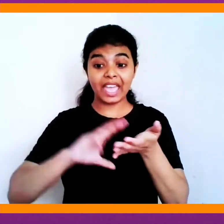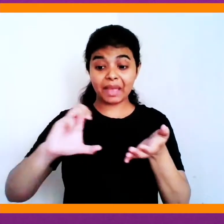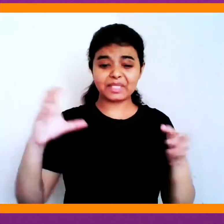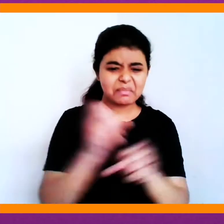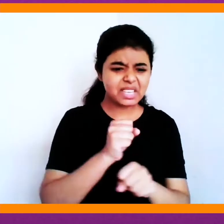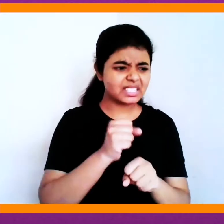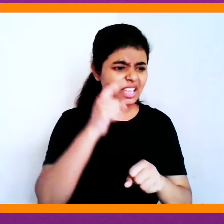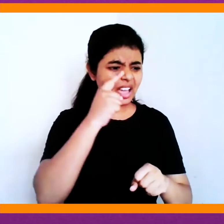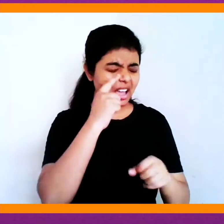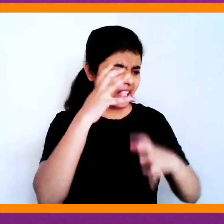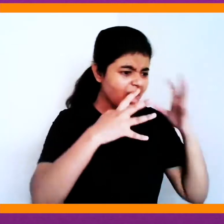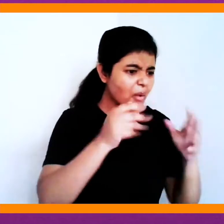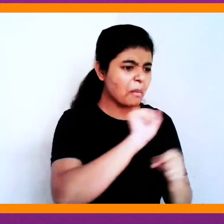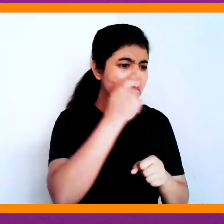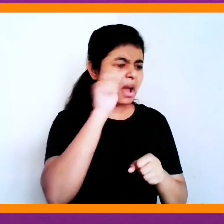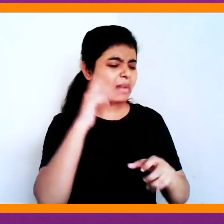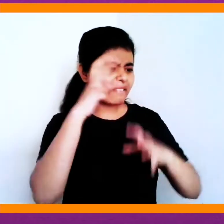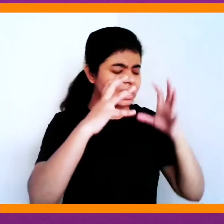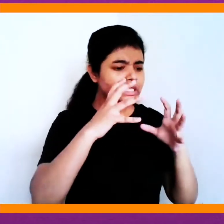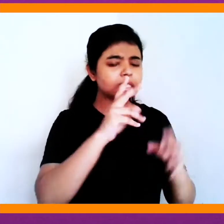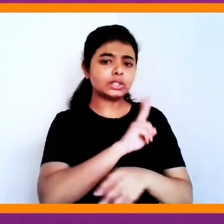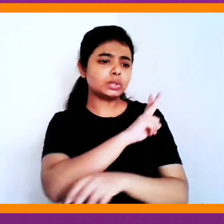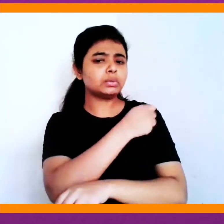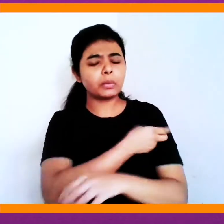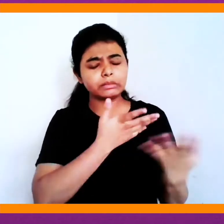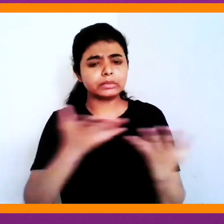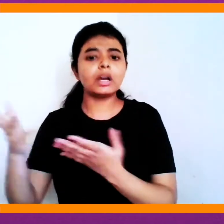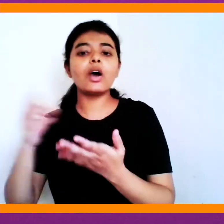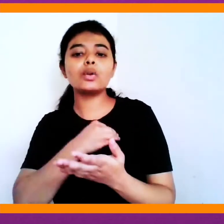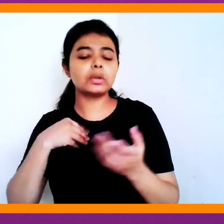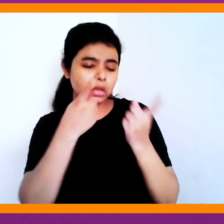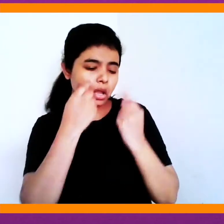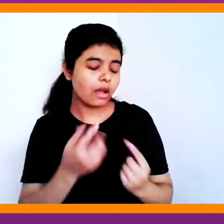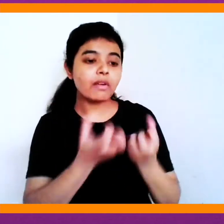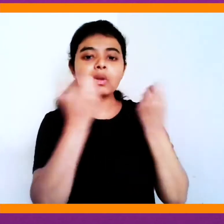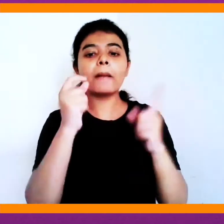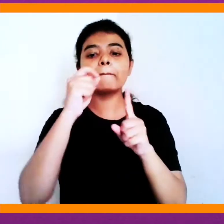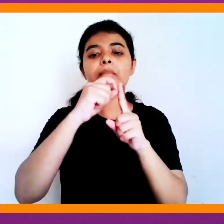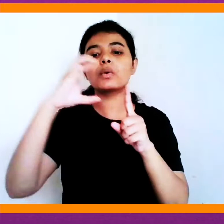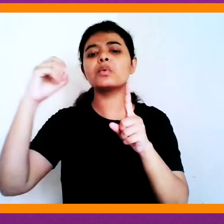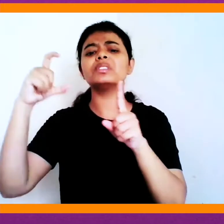as a doctor's diagnosis as pcod which is an absolutely wrong diagnosis this is a temporarily